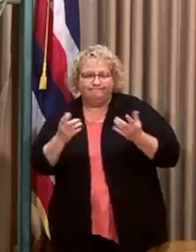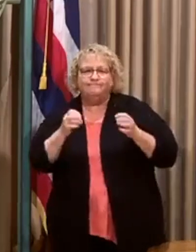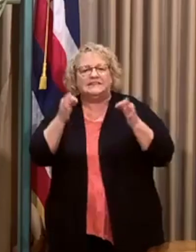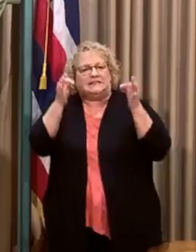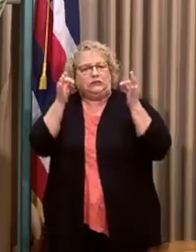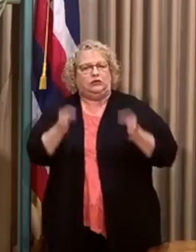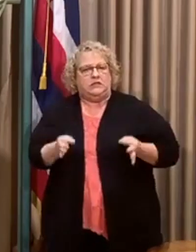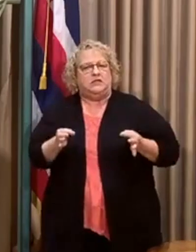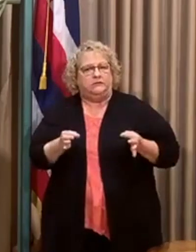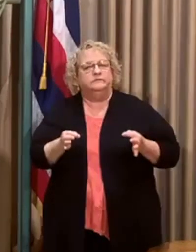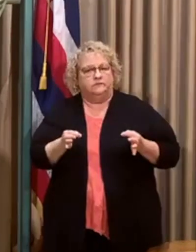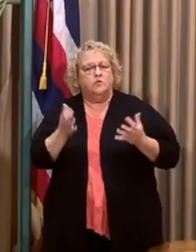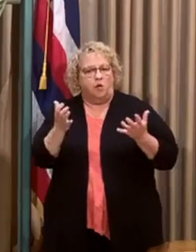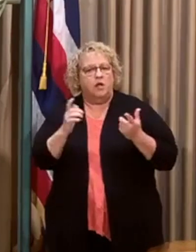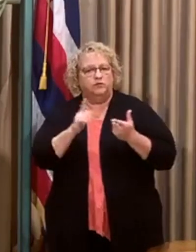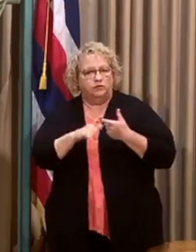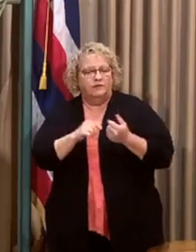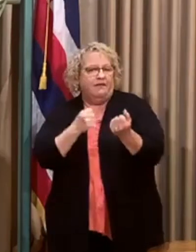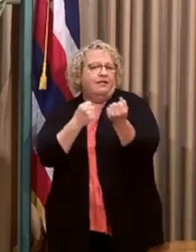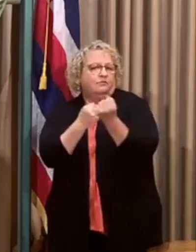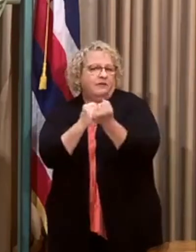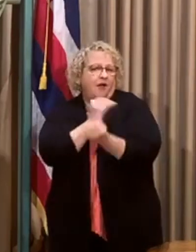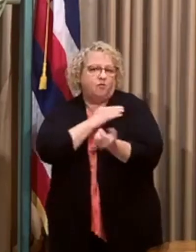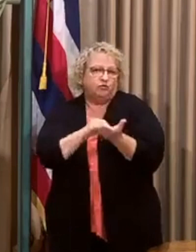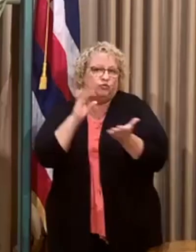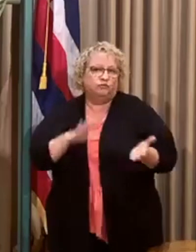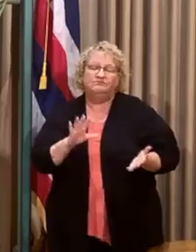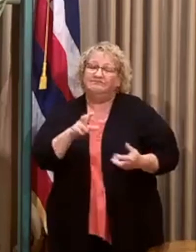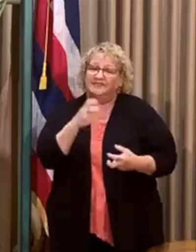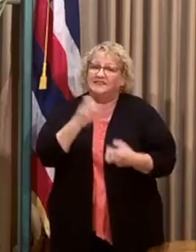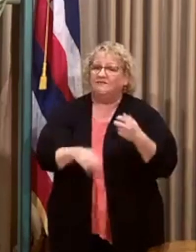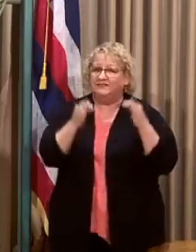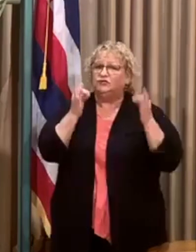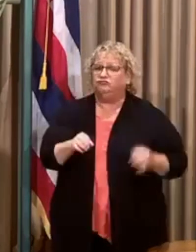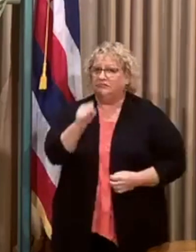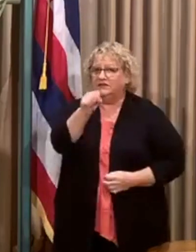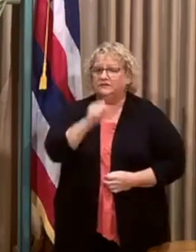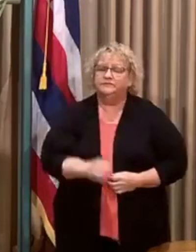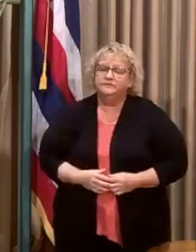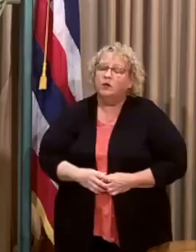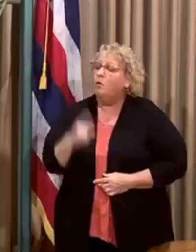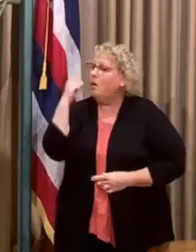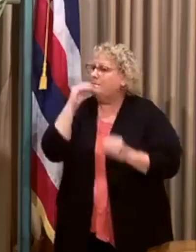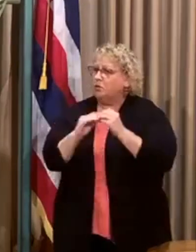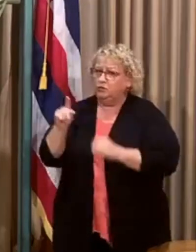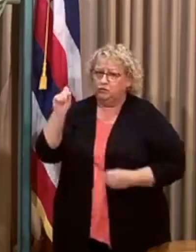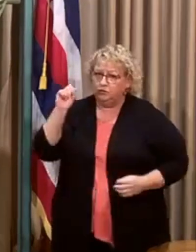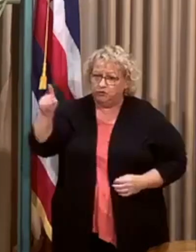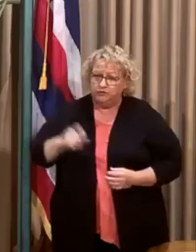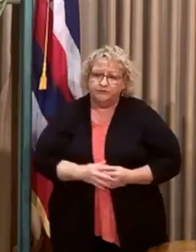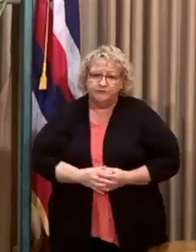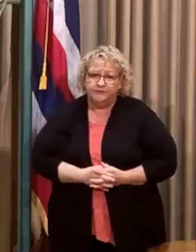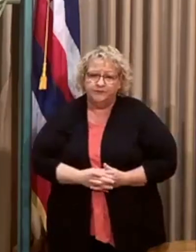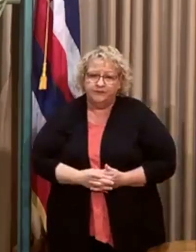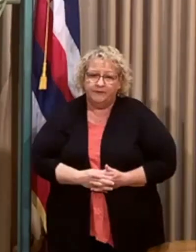that we want to be there for our students was probably the toughest thing we've had to face. *Off-screen* Another question for you Dr. Lassner.